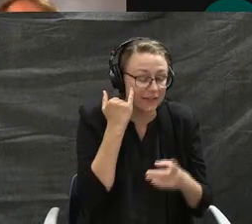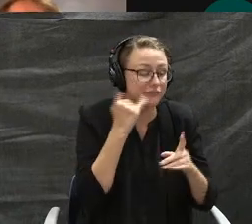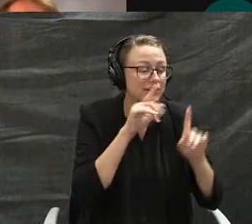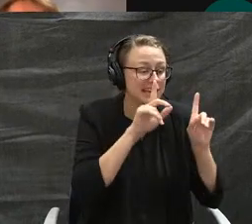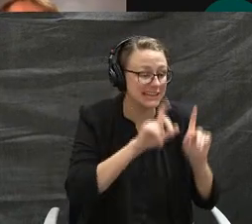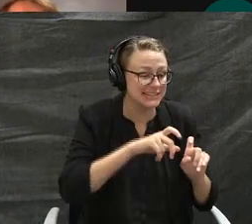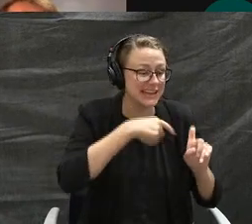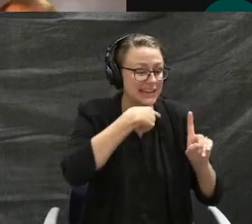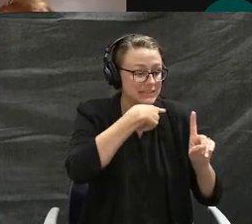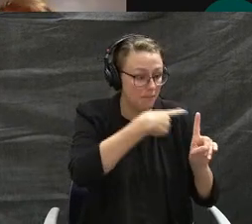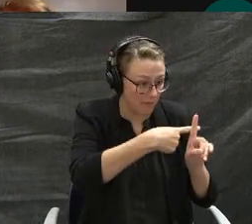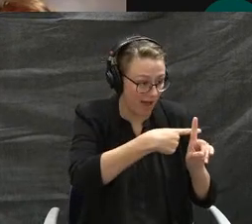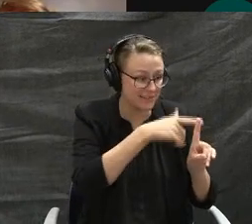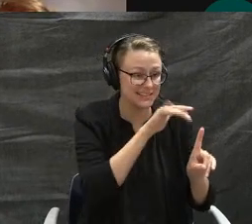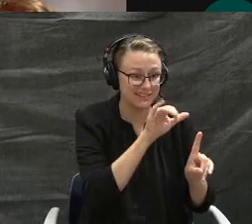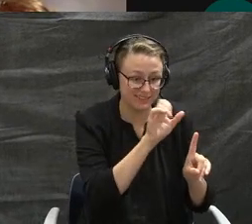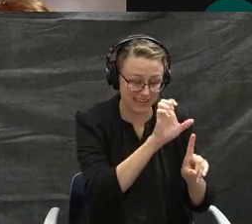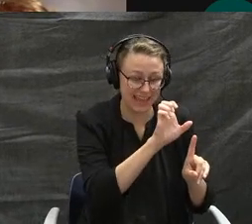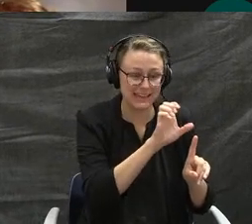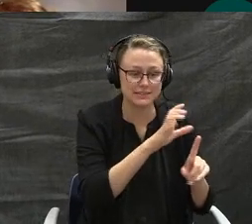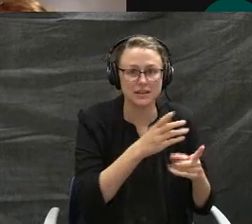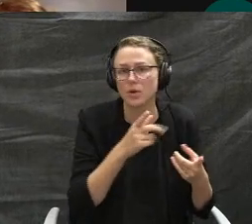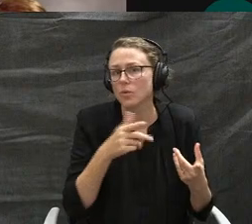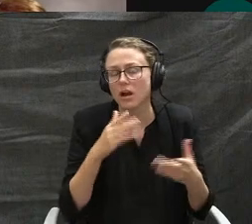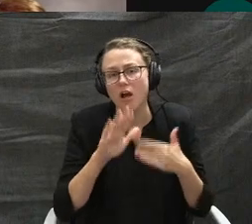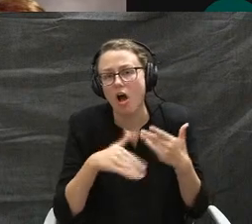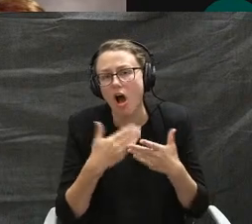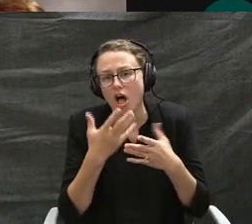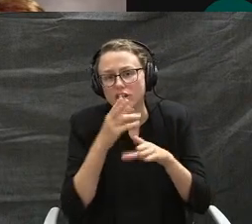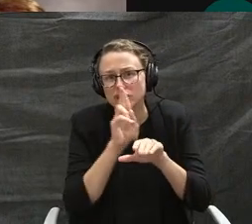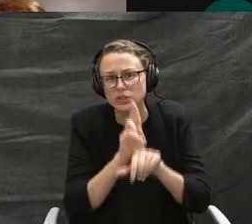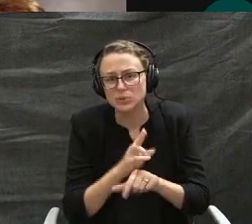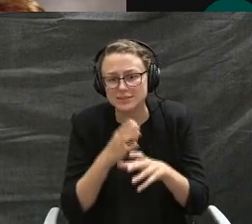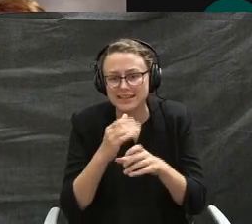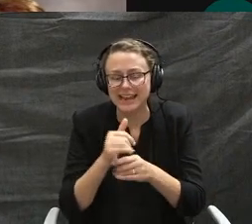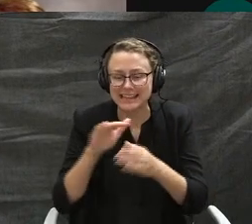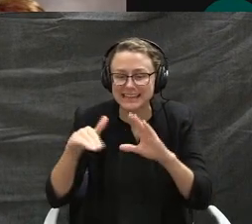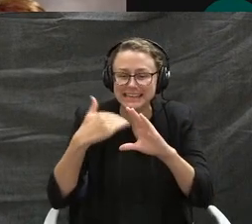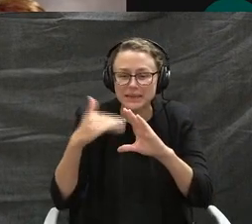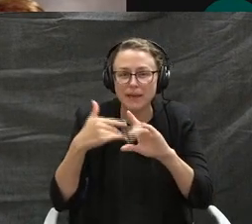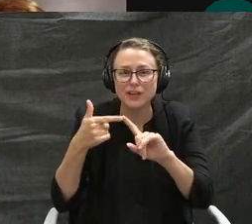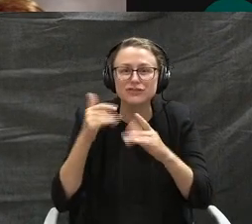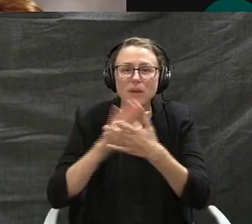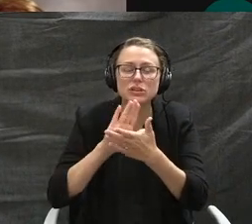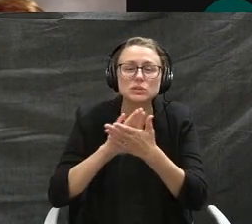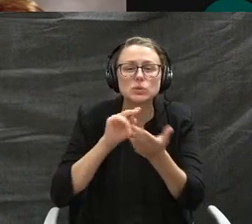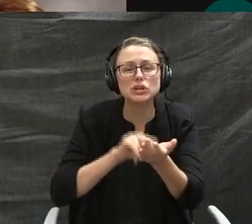code that positive case, just thinking that we're all used to getting the emails from the school nurse saying that there